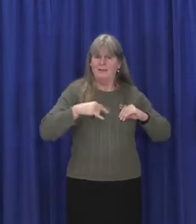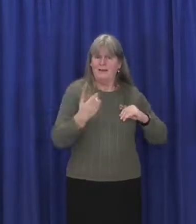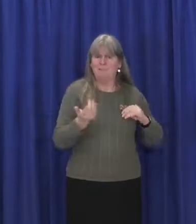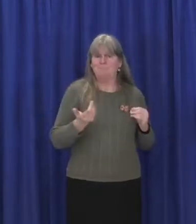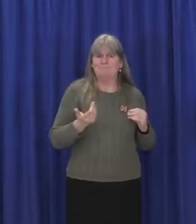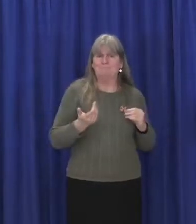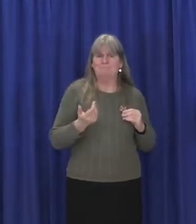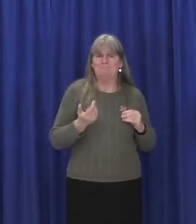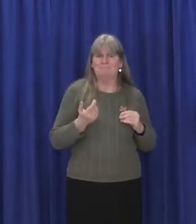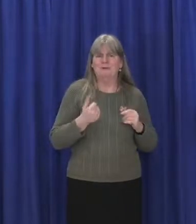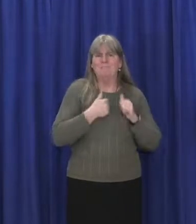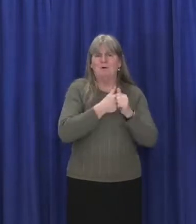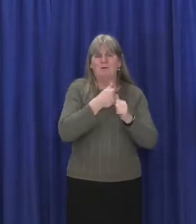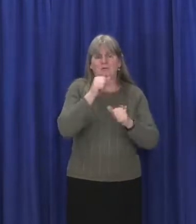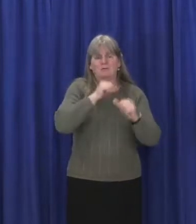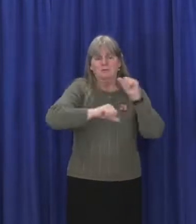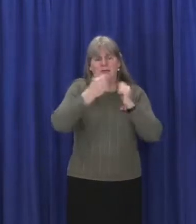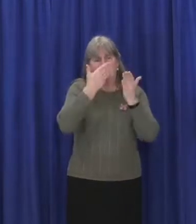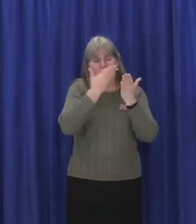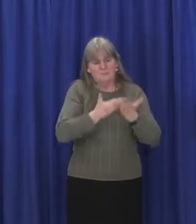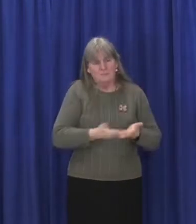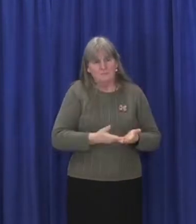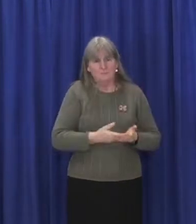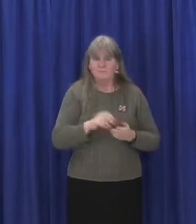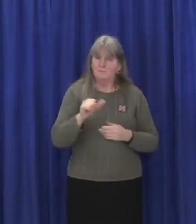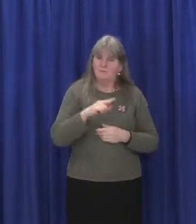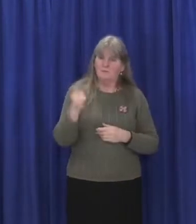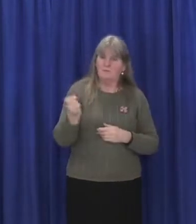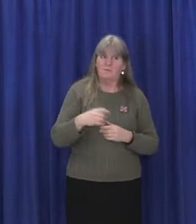Renée: Thank you. Tim, did you have a follow up?